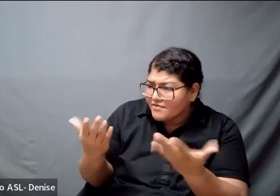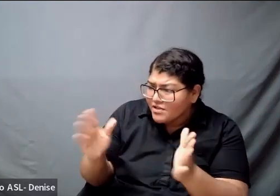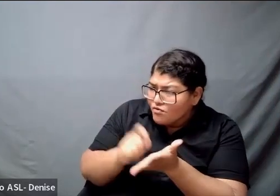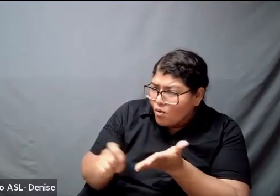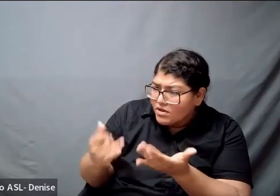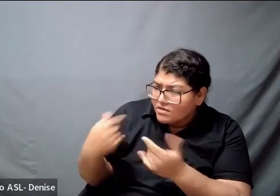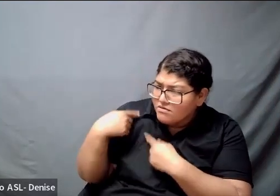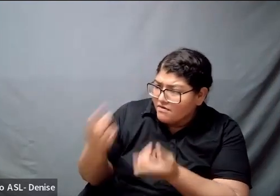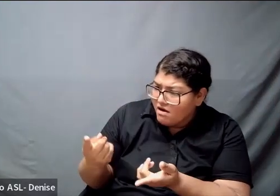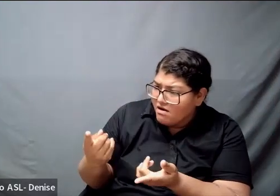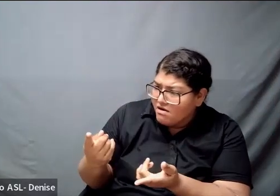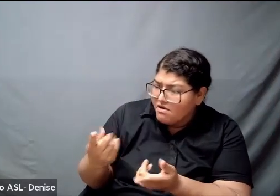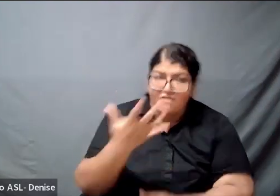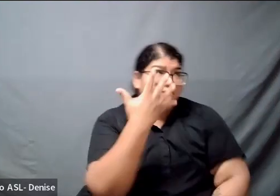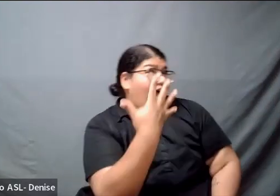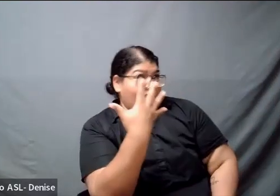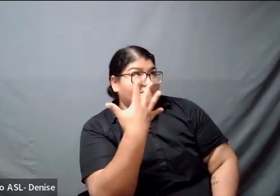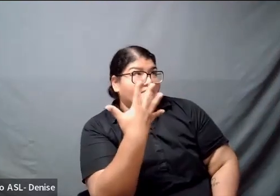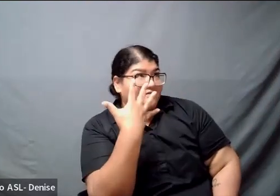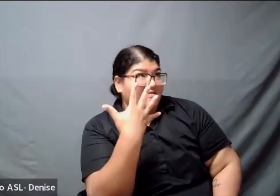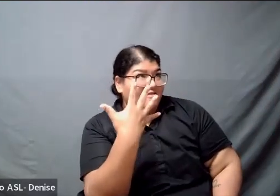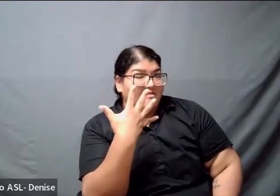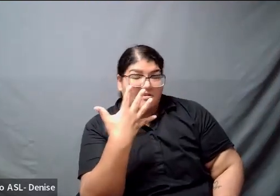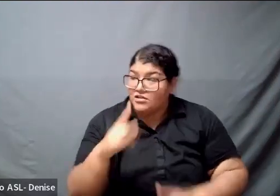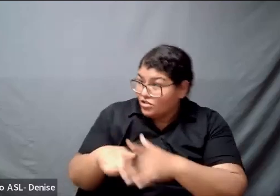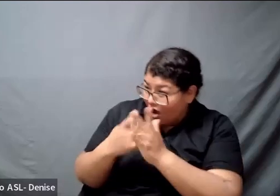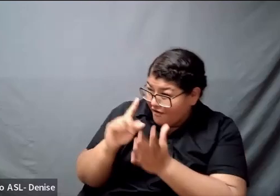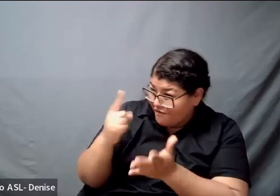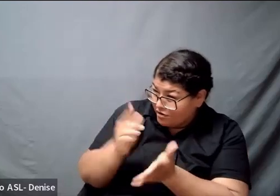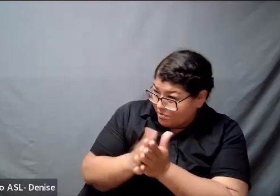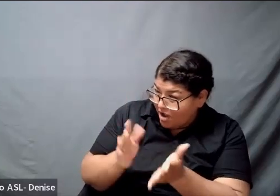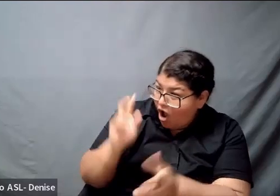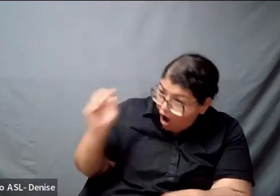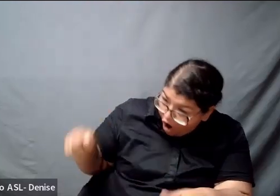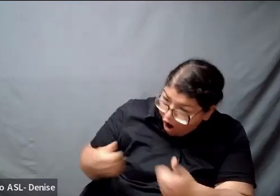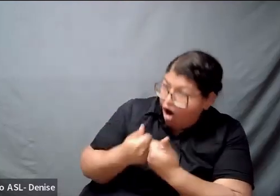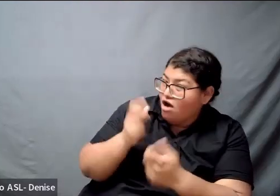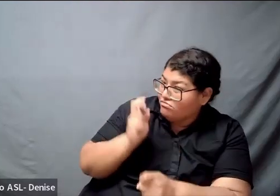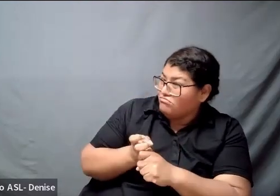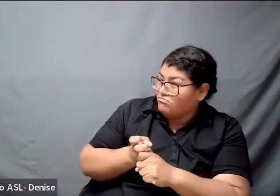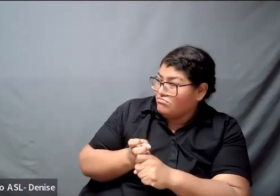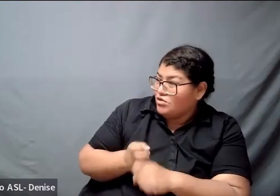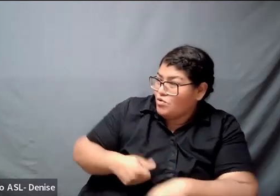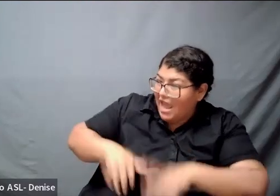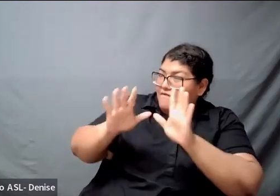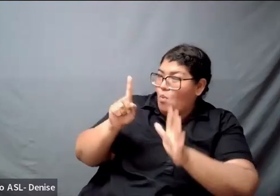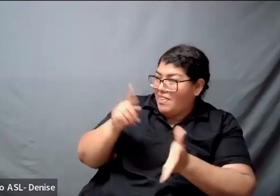Five out. And when you started the first one and it was hard, and you said you give up a thousand times, you start again, 1,001,